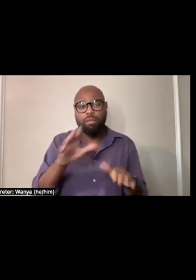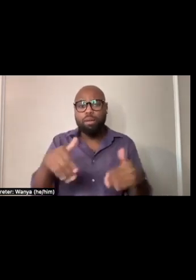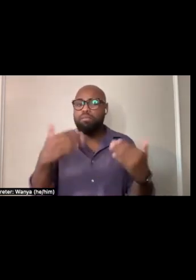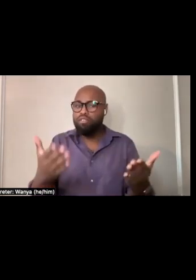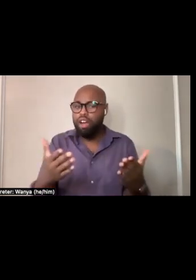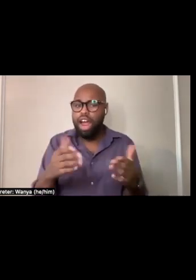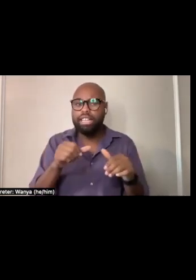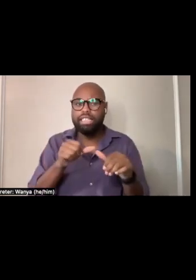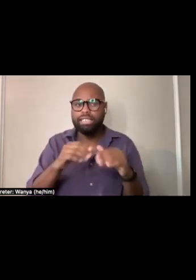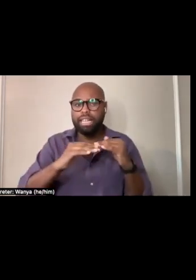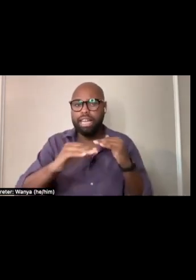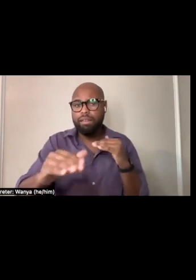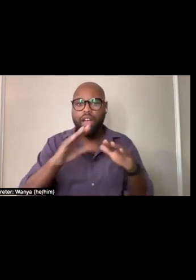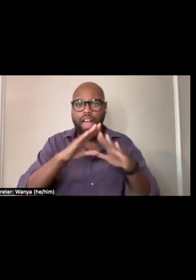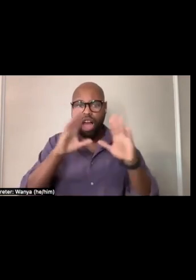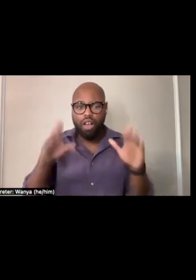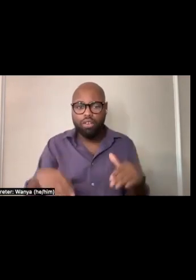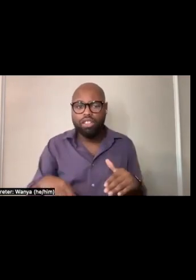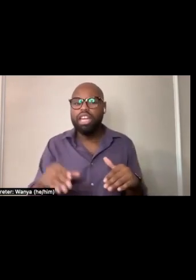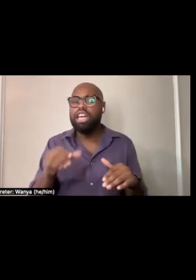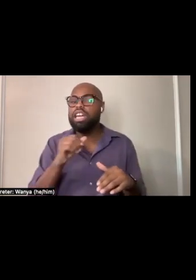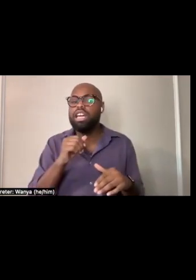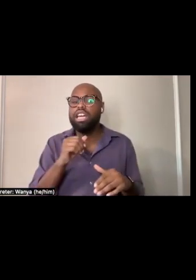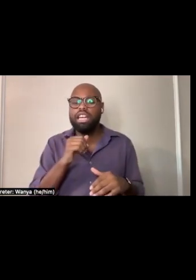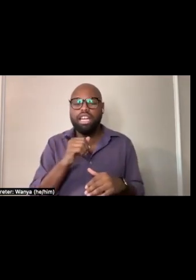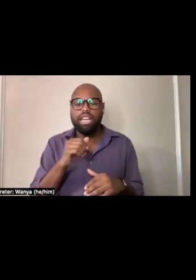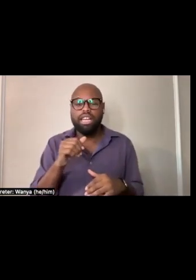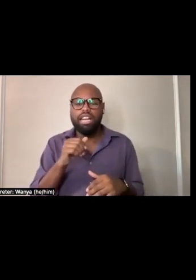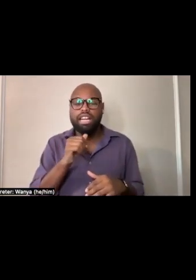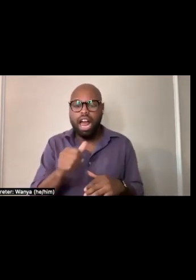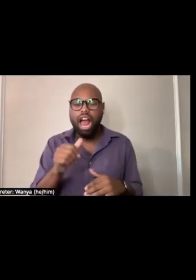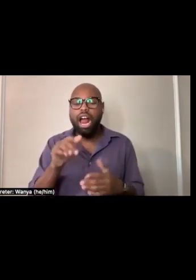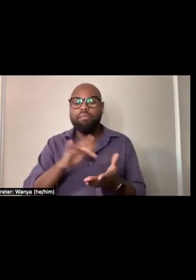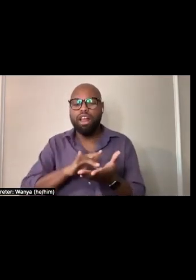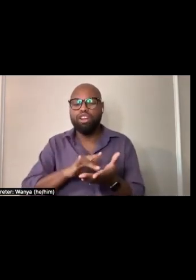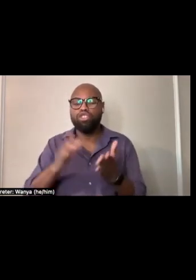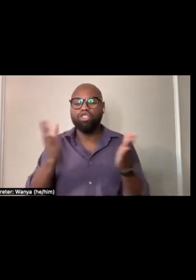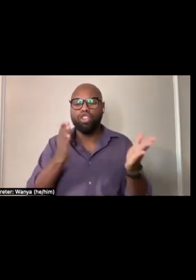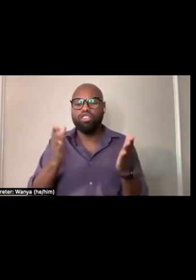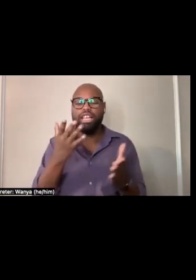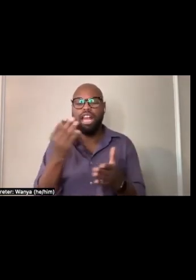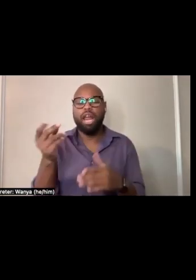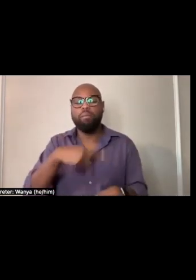and non-medical services and personal care. Next slide, please.